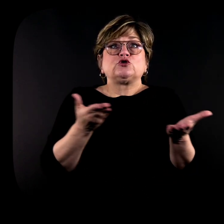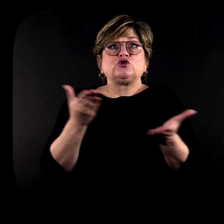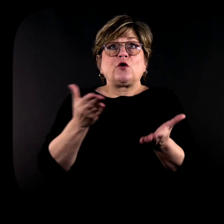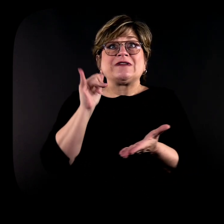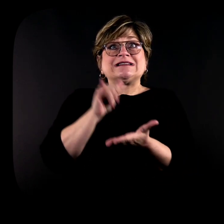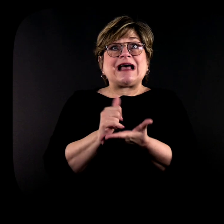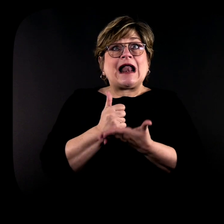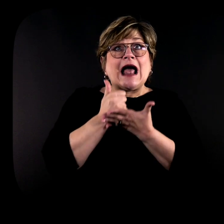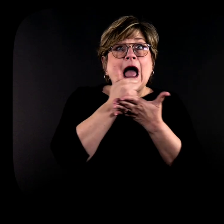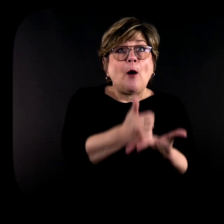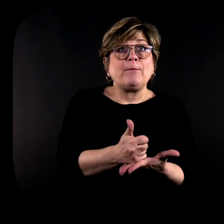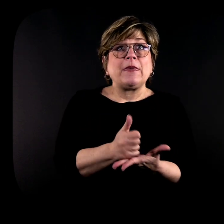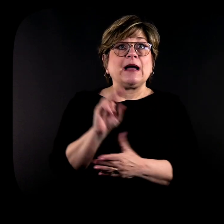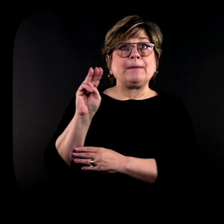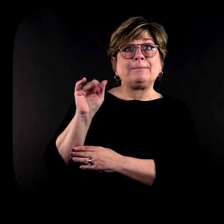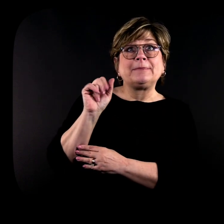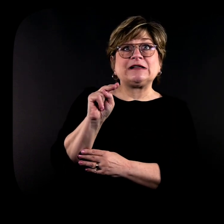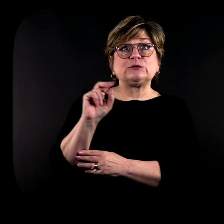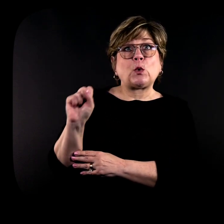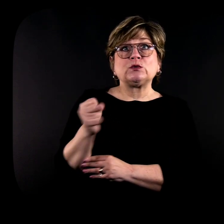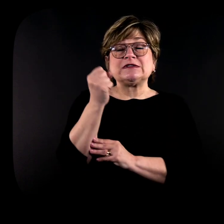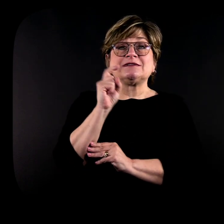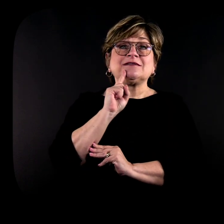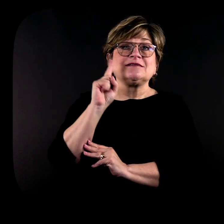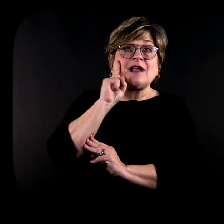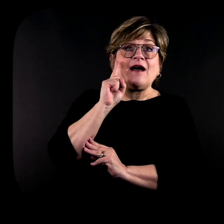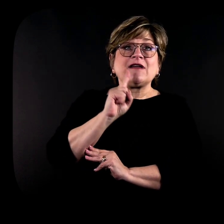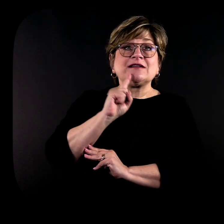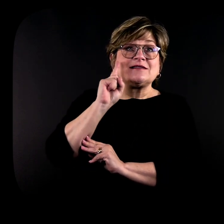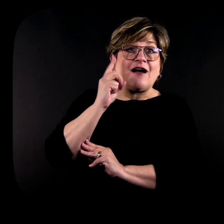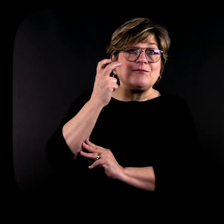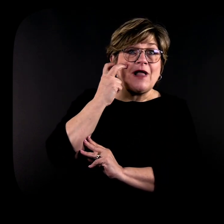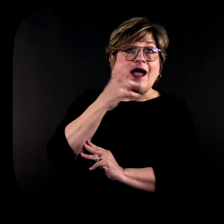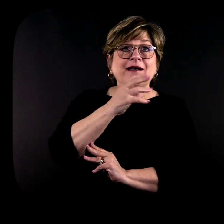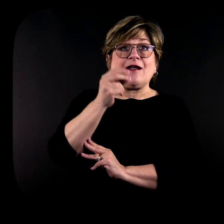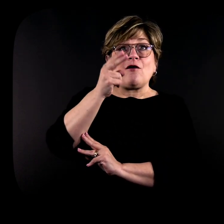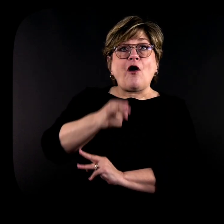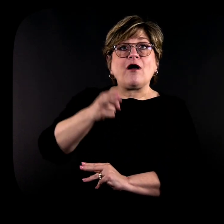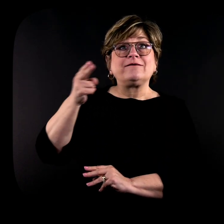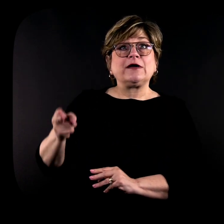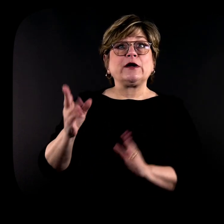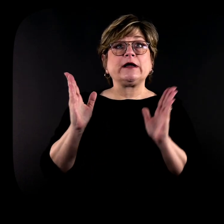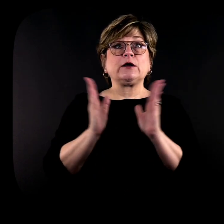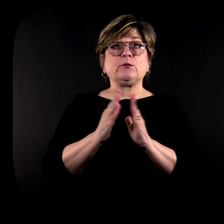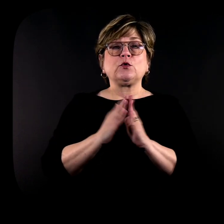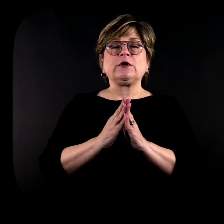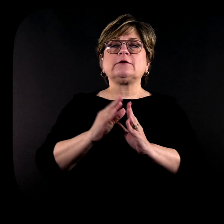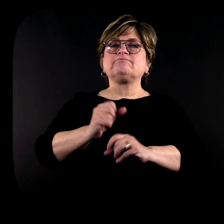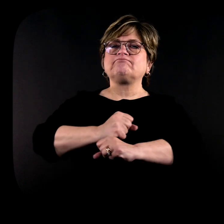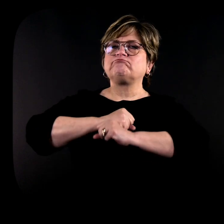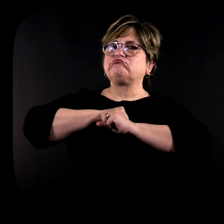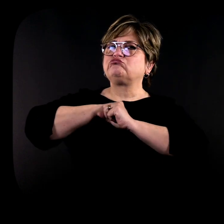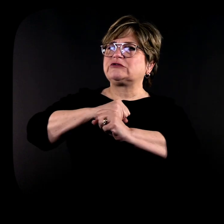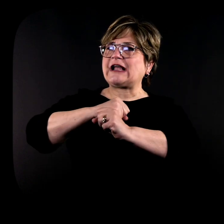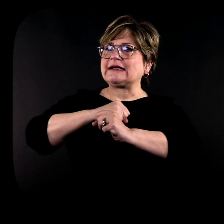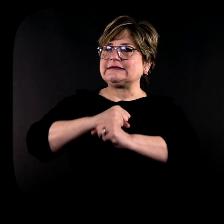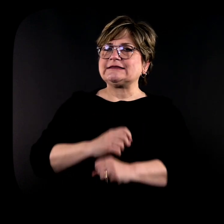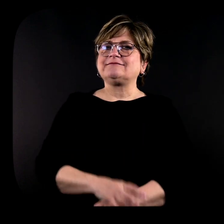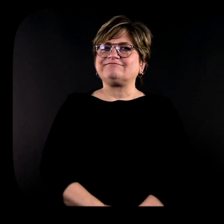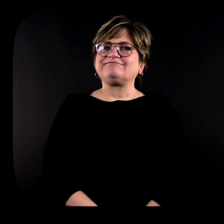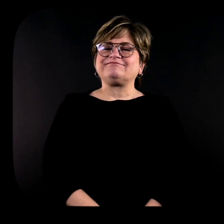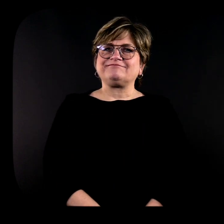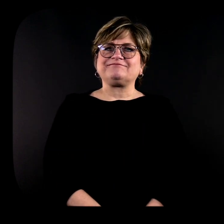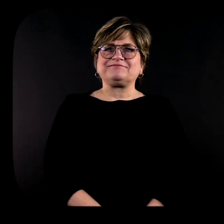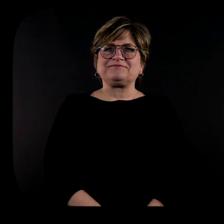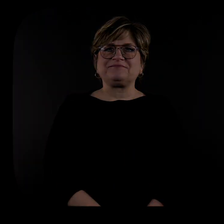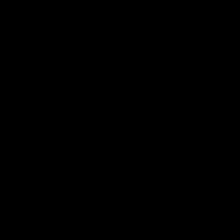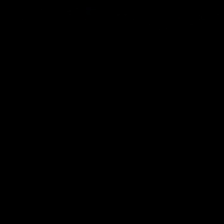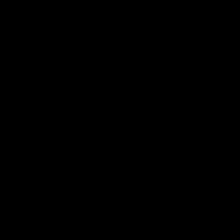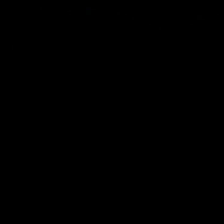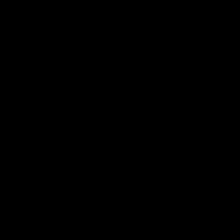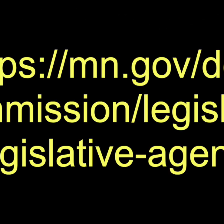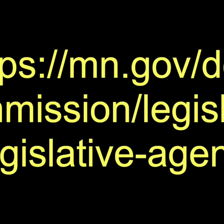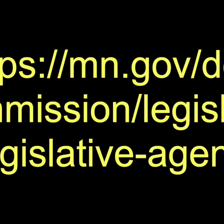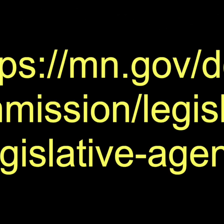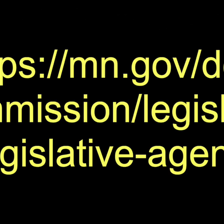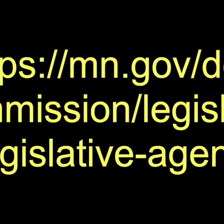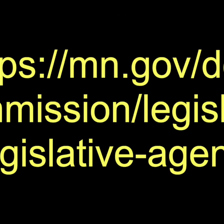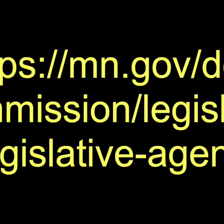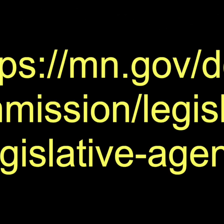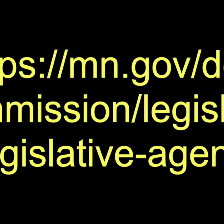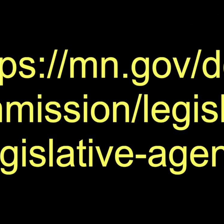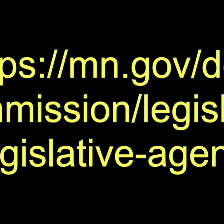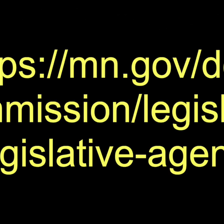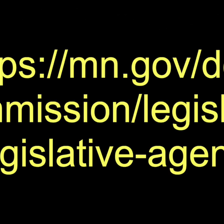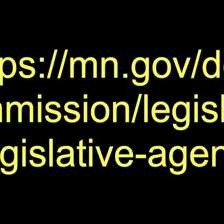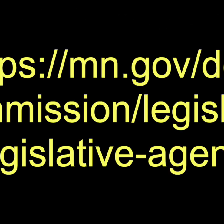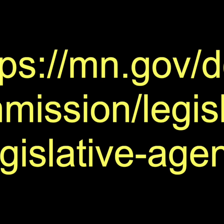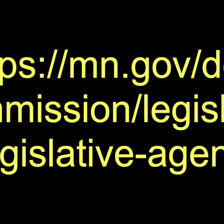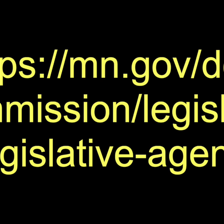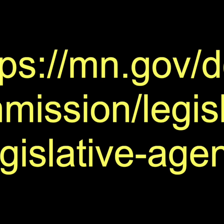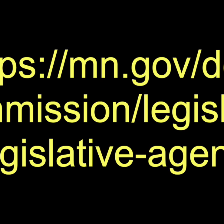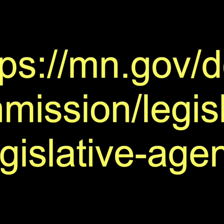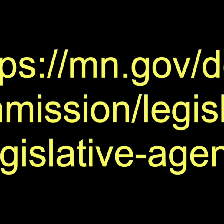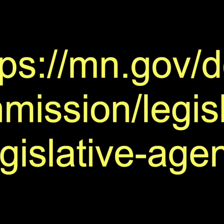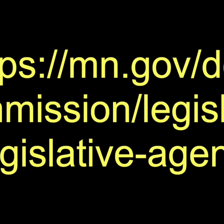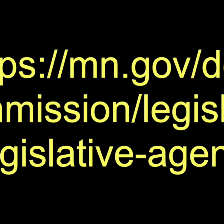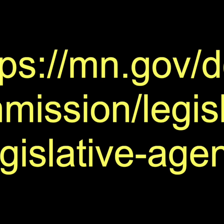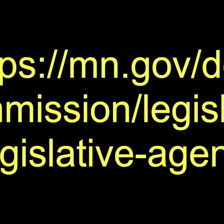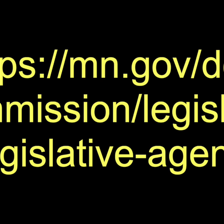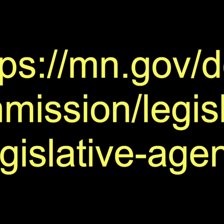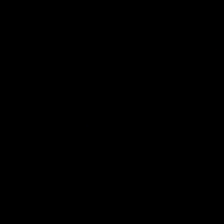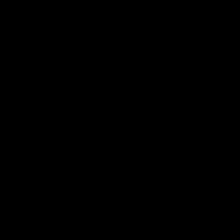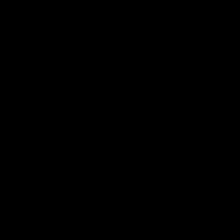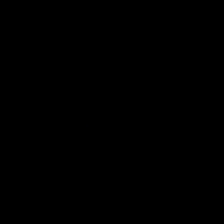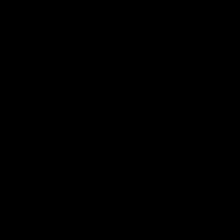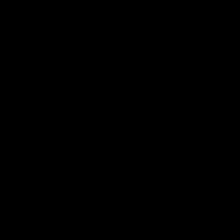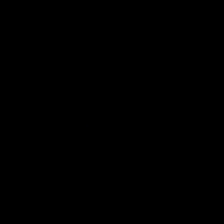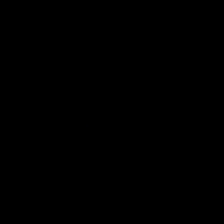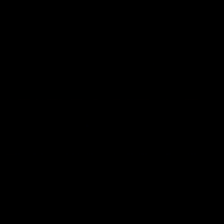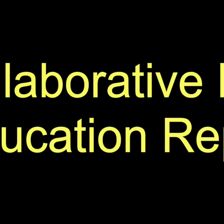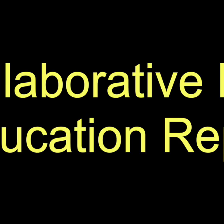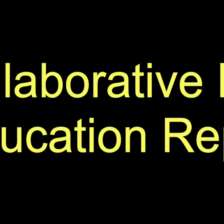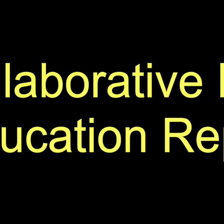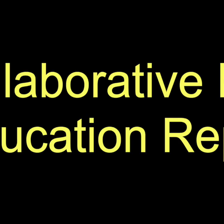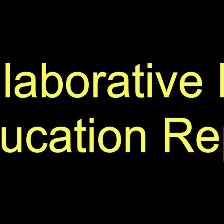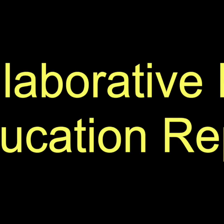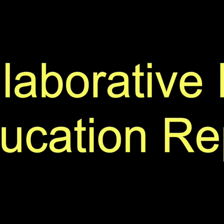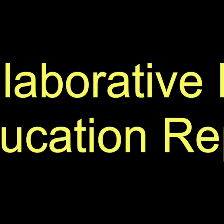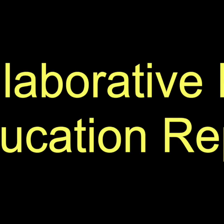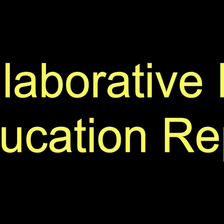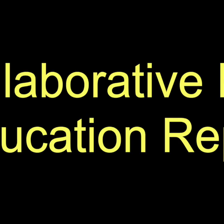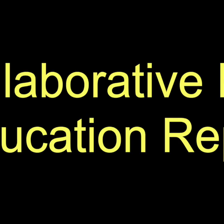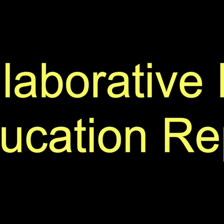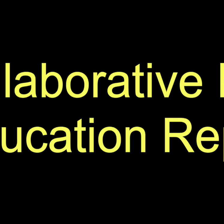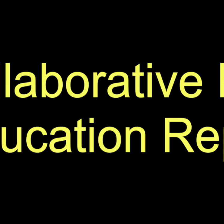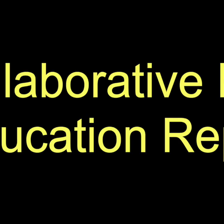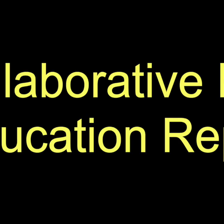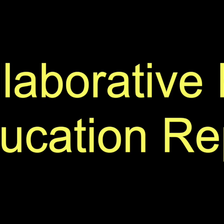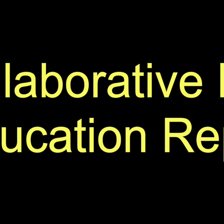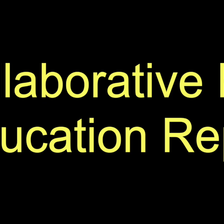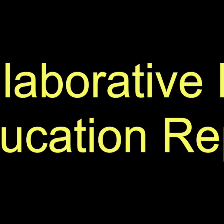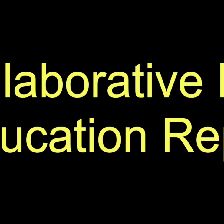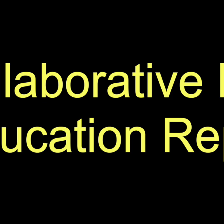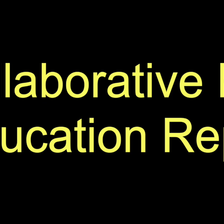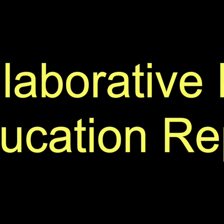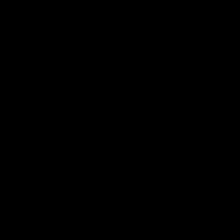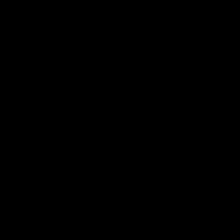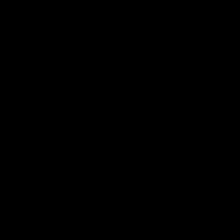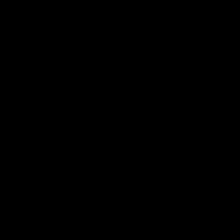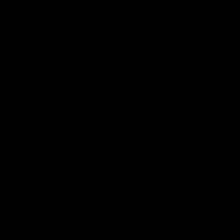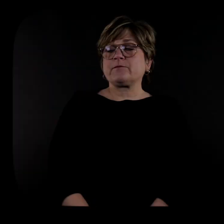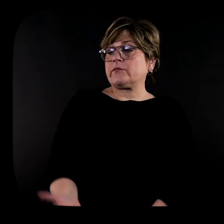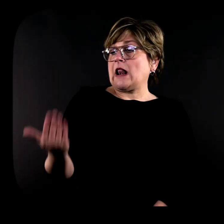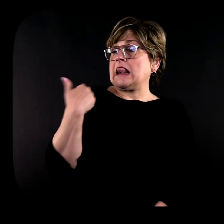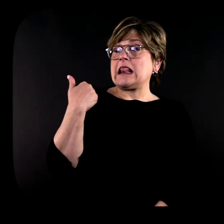Minnesota’s deaf, deafblind, and hard of hearing community are protected.